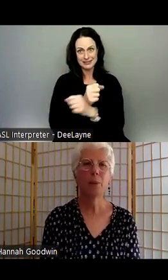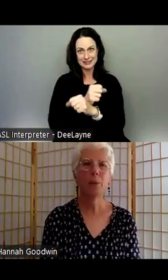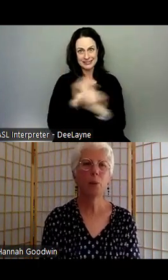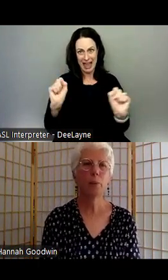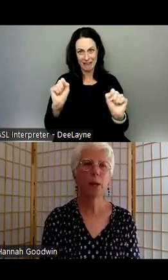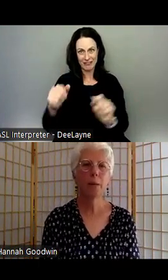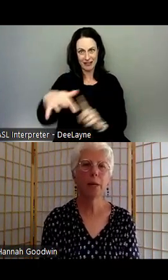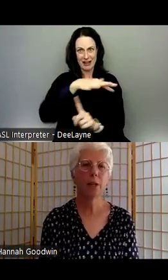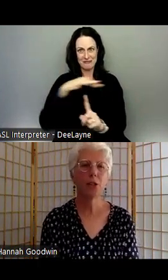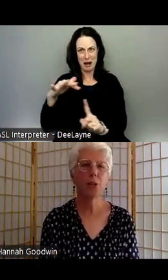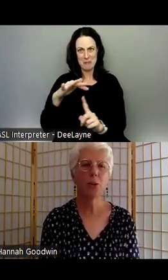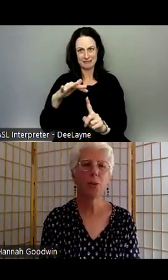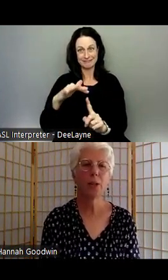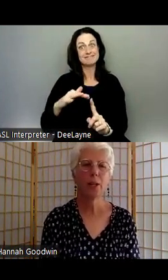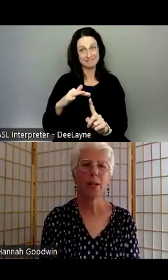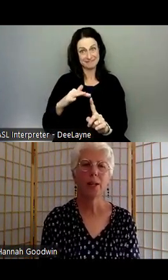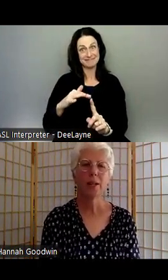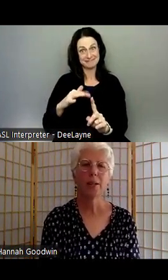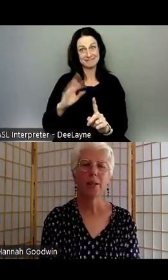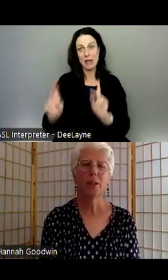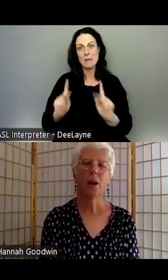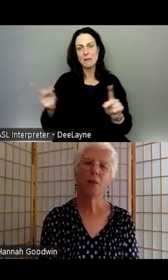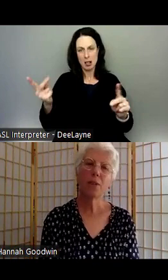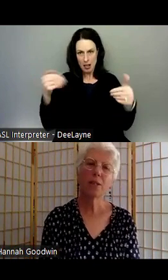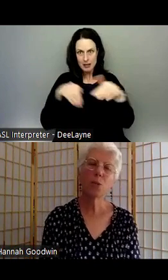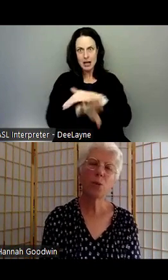People will be coming into the conference